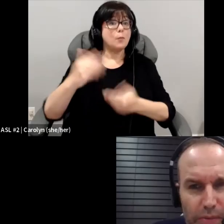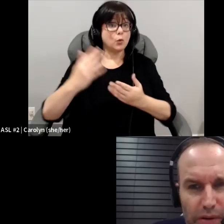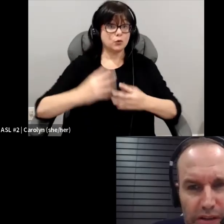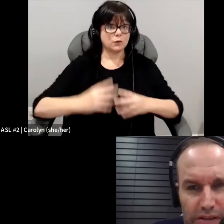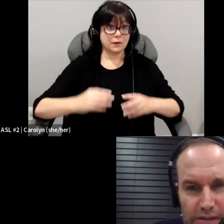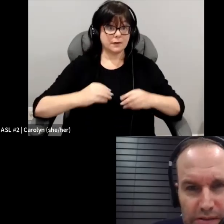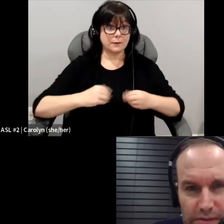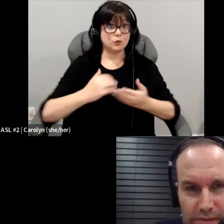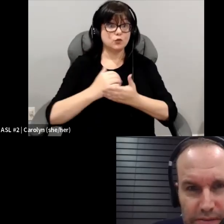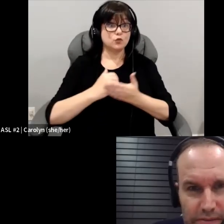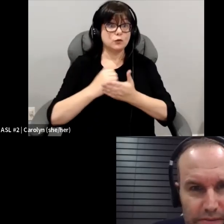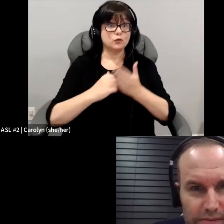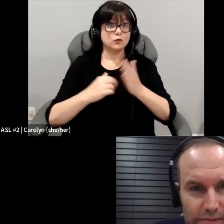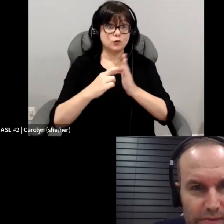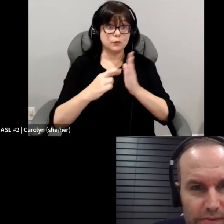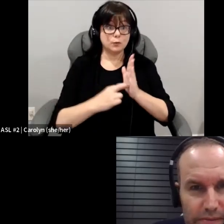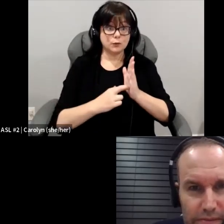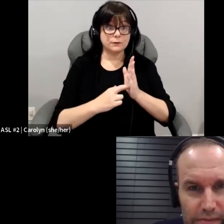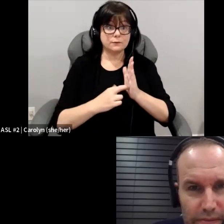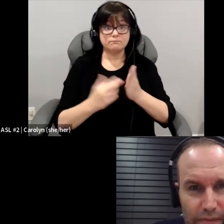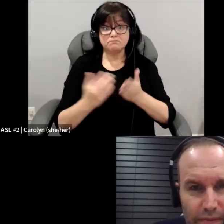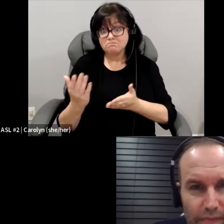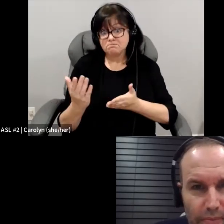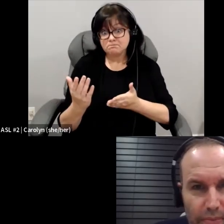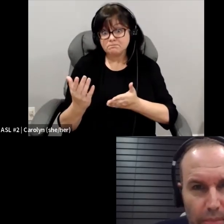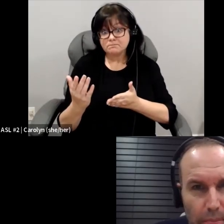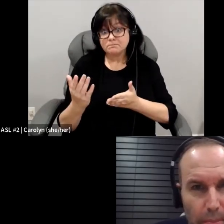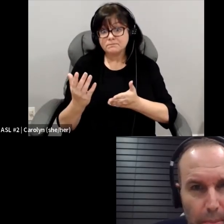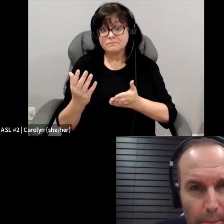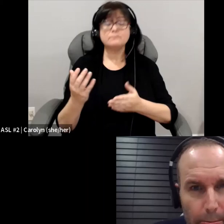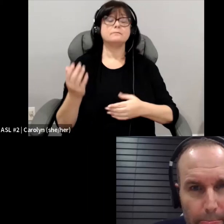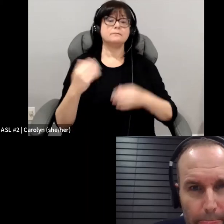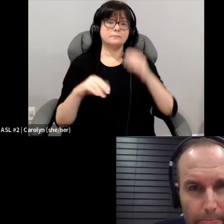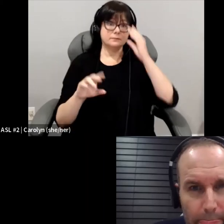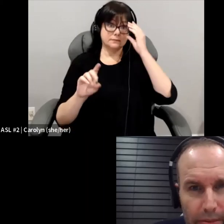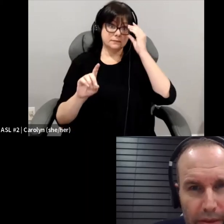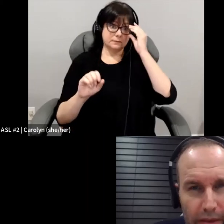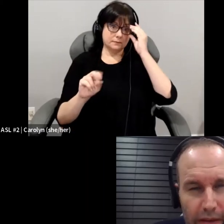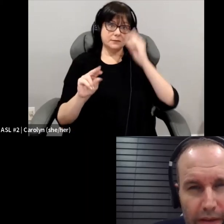REPORT. Douglas Waxman : THANKS, JASON.